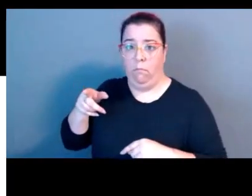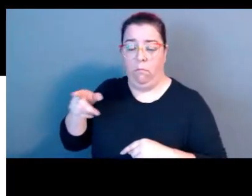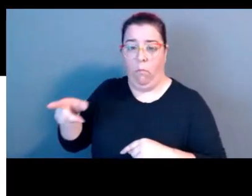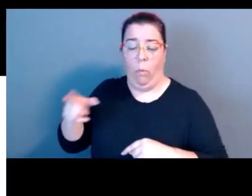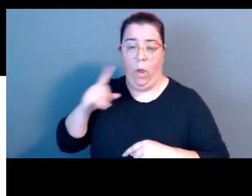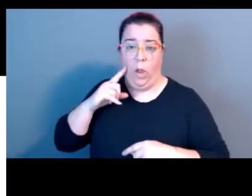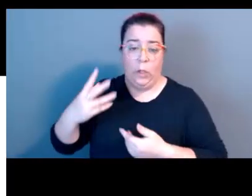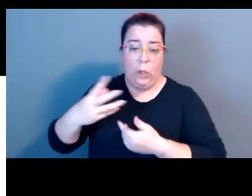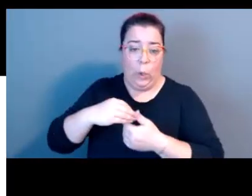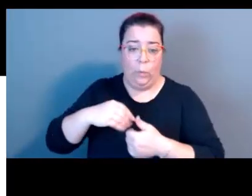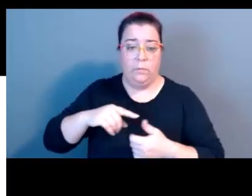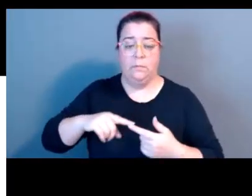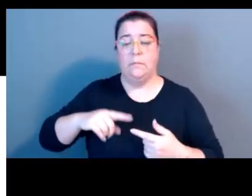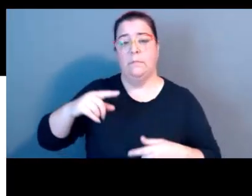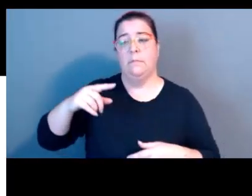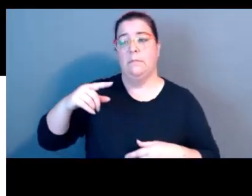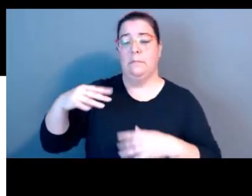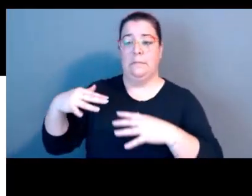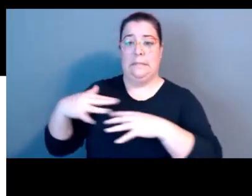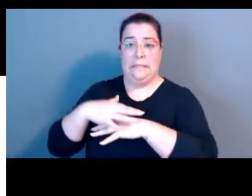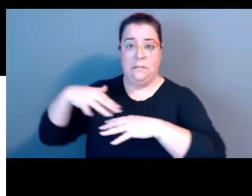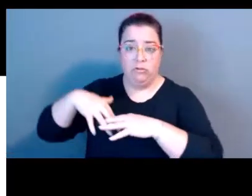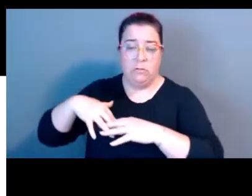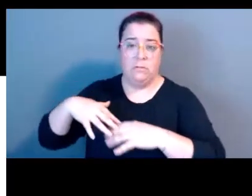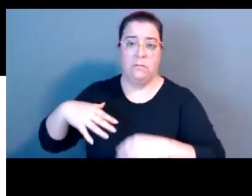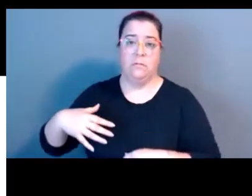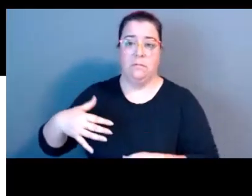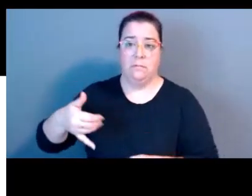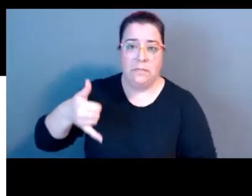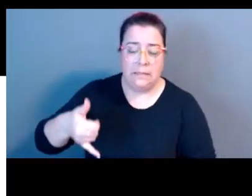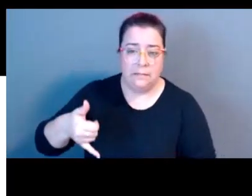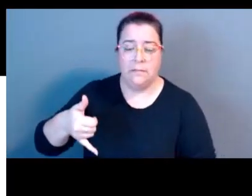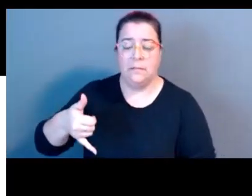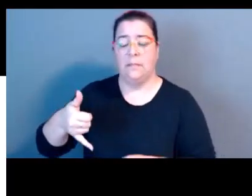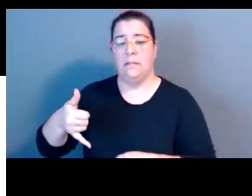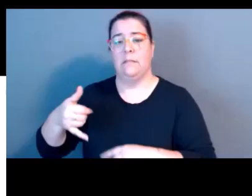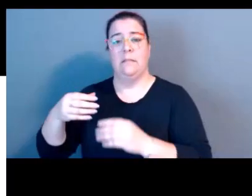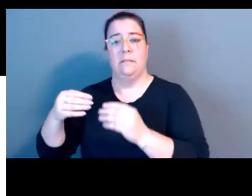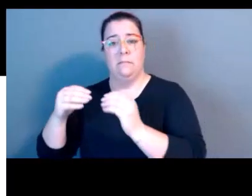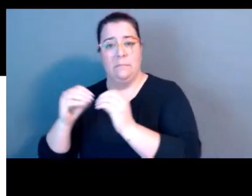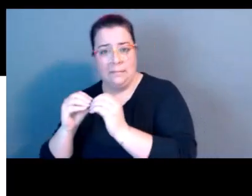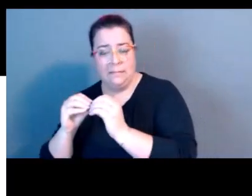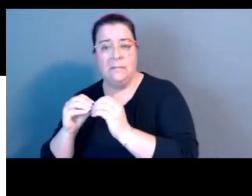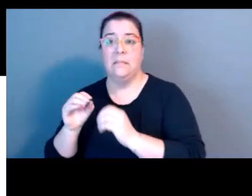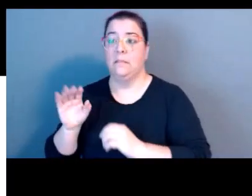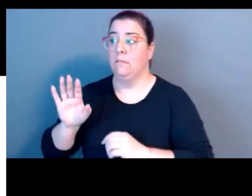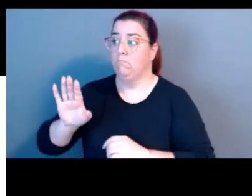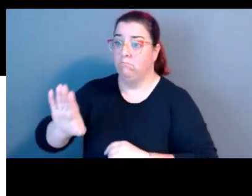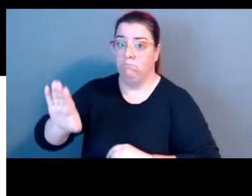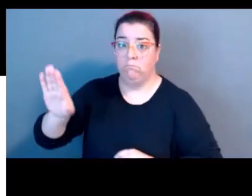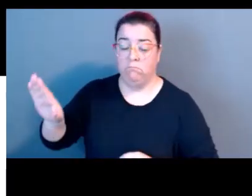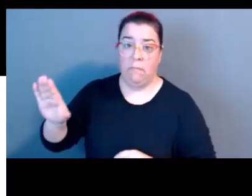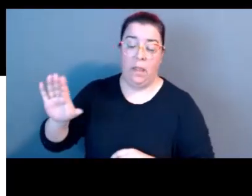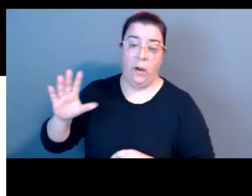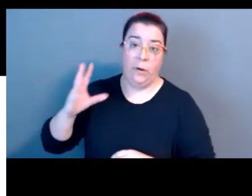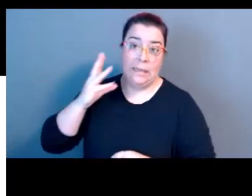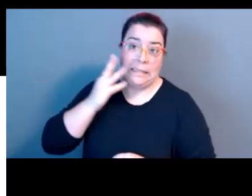cultural knowledge of First Nations, Inuit or Métis individuals, or communities.